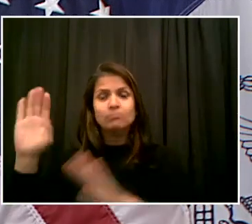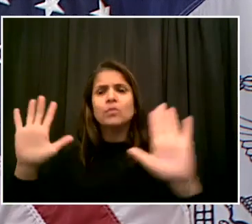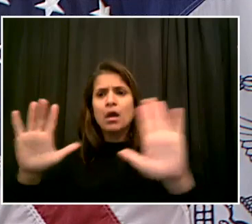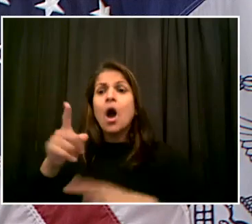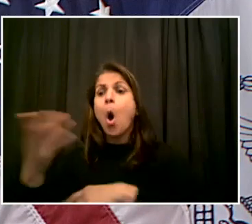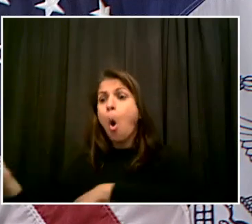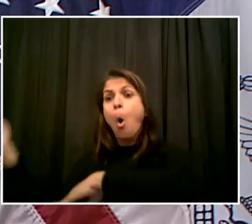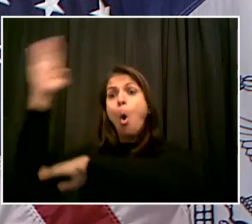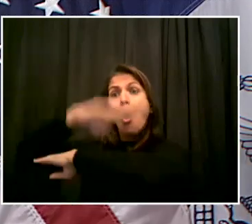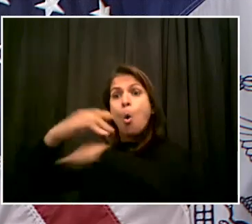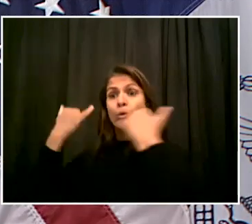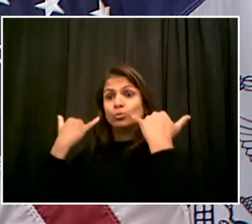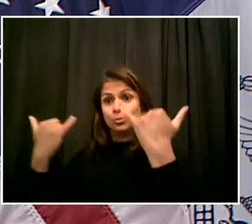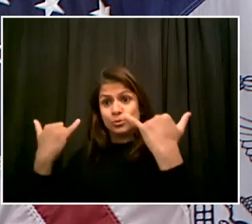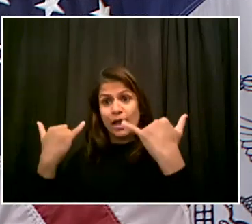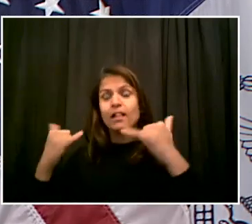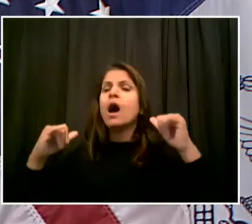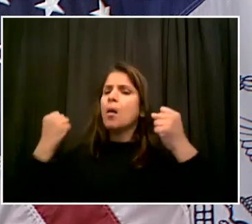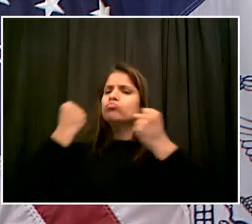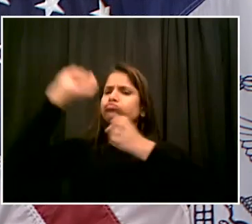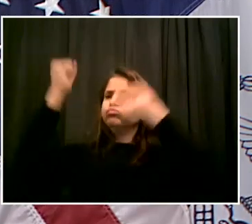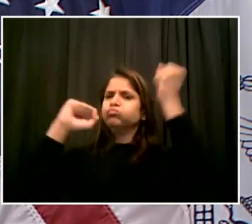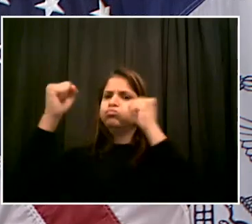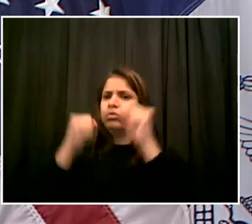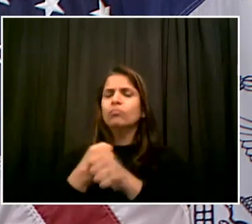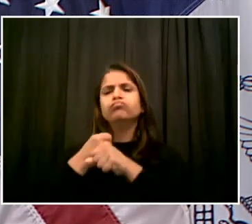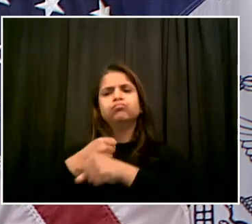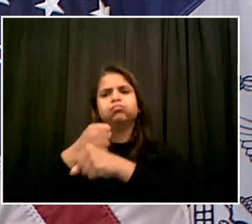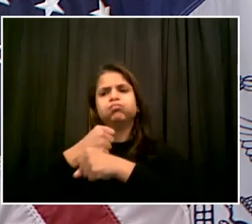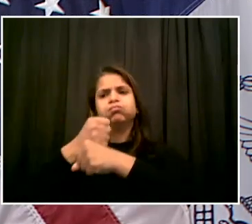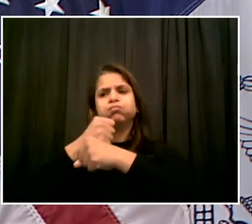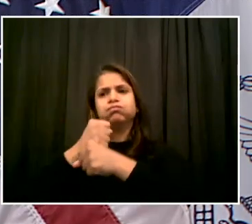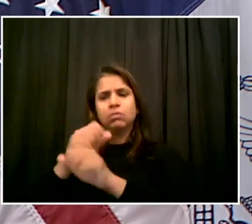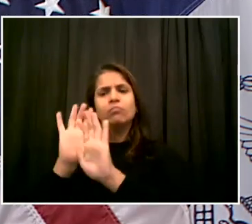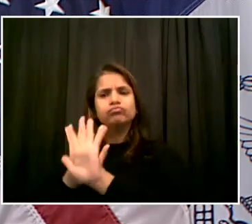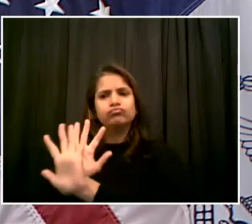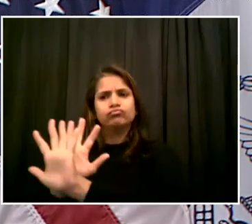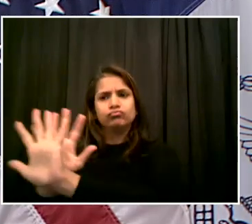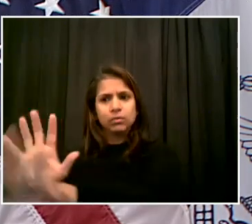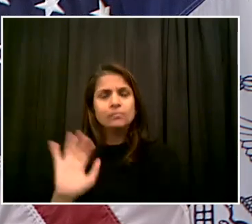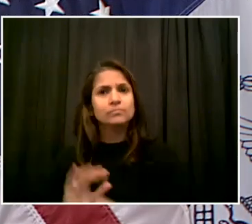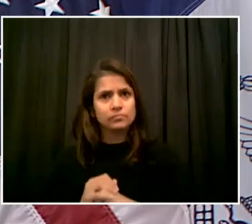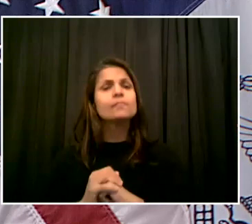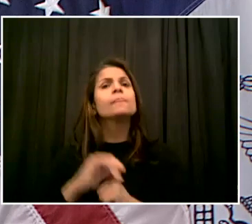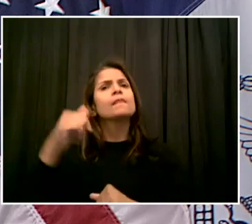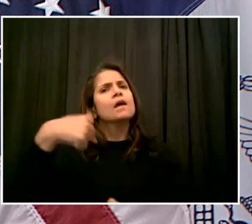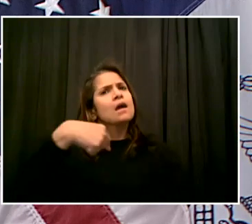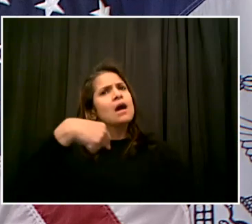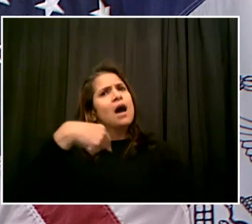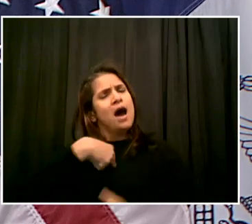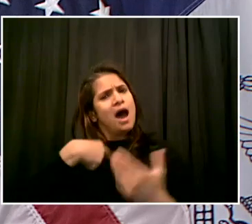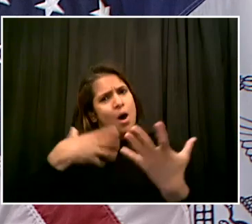BUT WE WILL DEAL WITH THAT AND I HAE VFITAH IN THIS CITY I HAVE